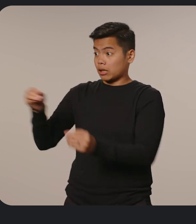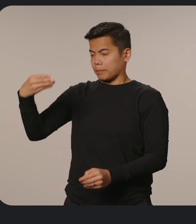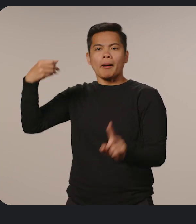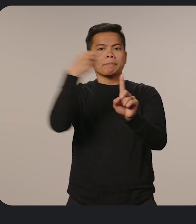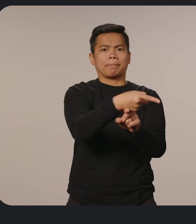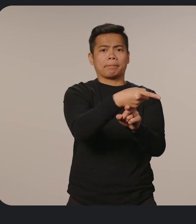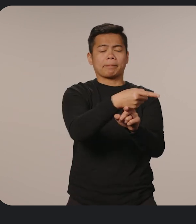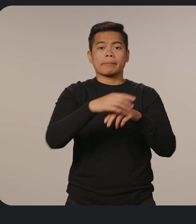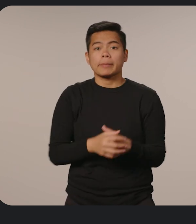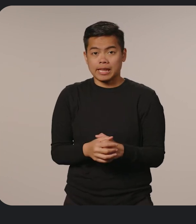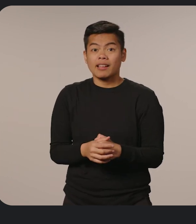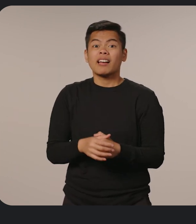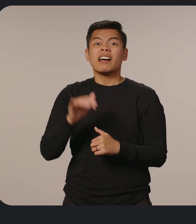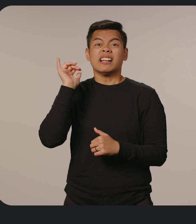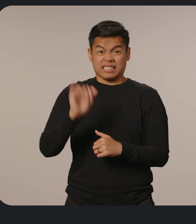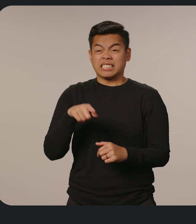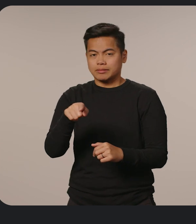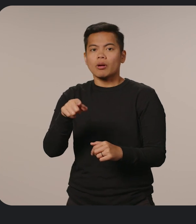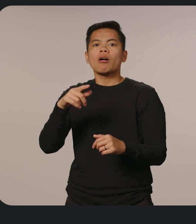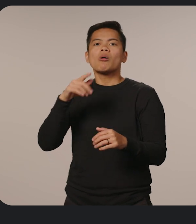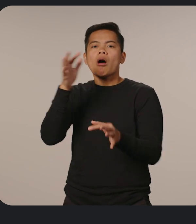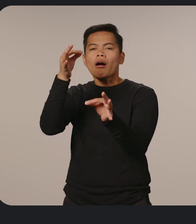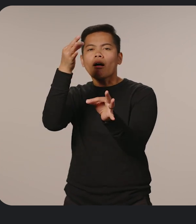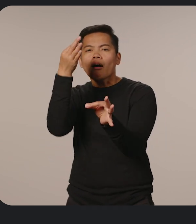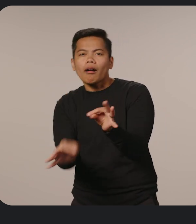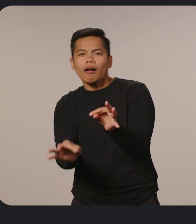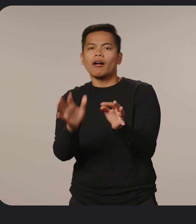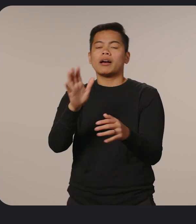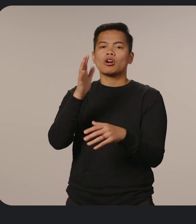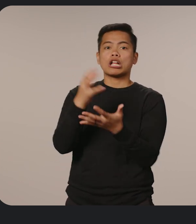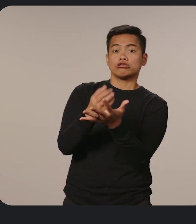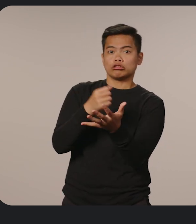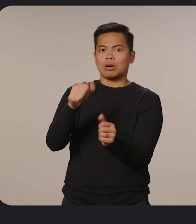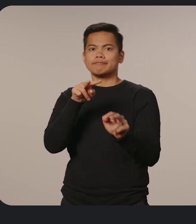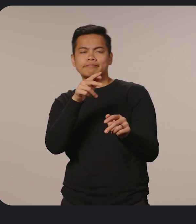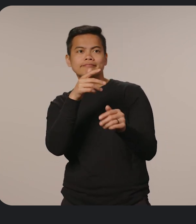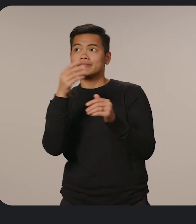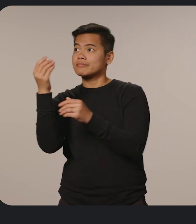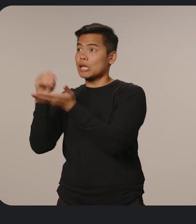argument to the own document created decorator in this case our database has